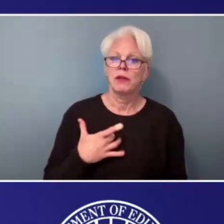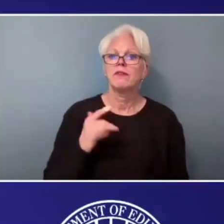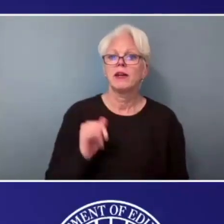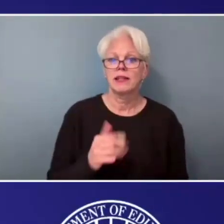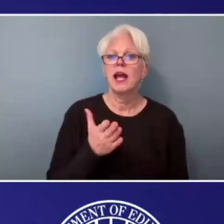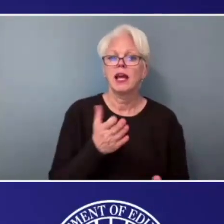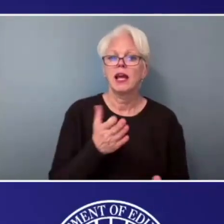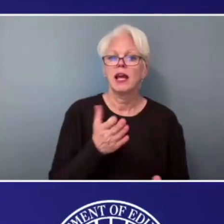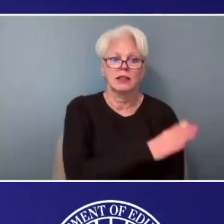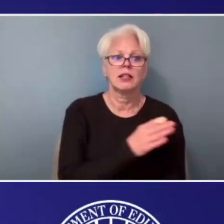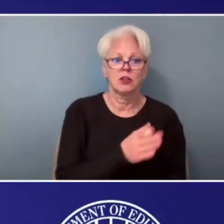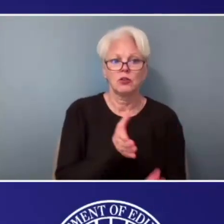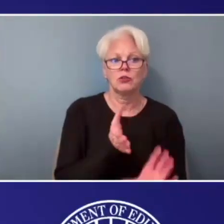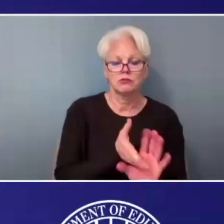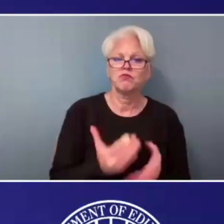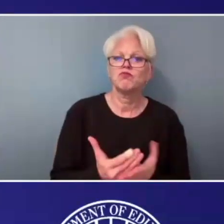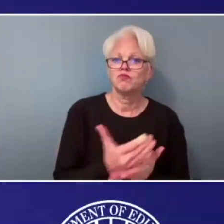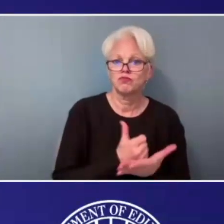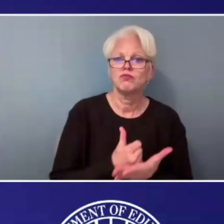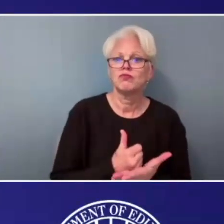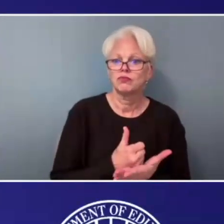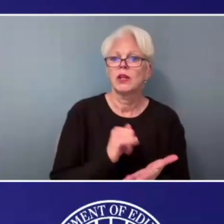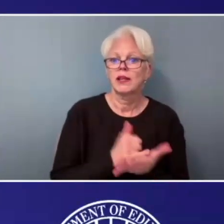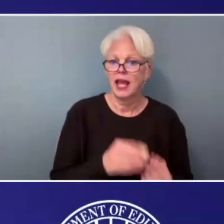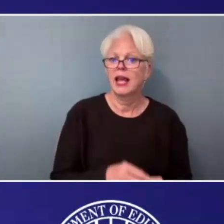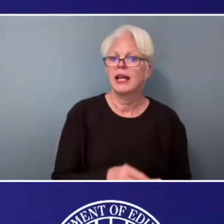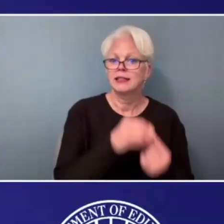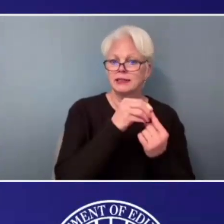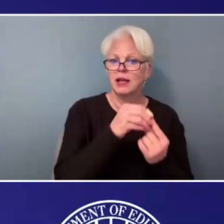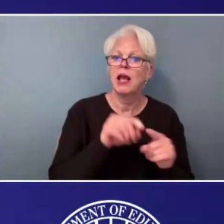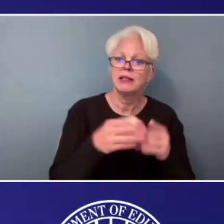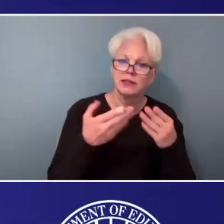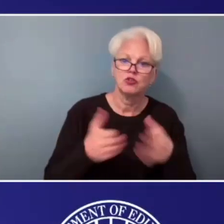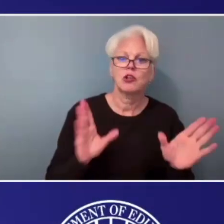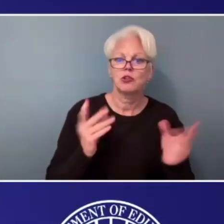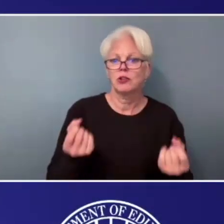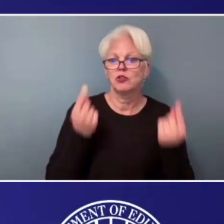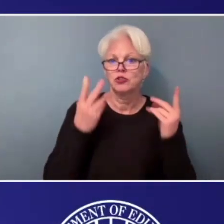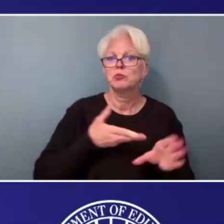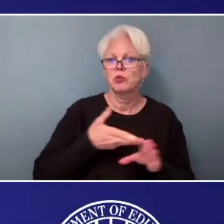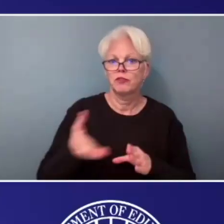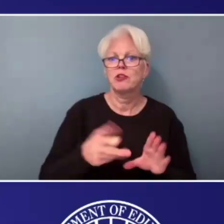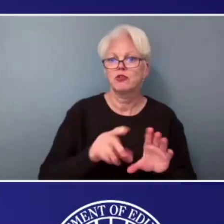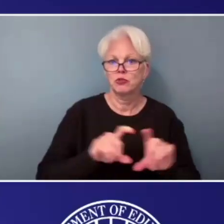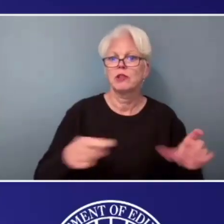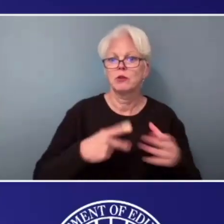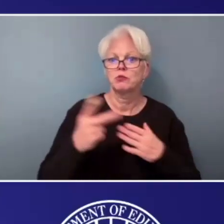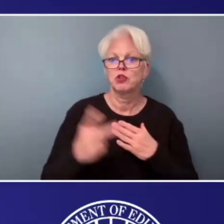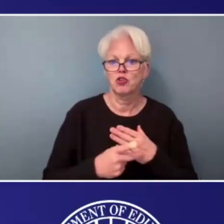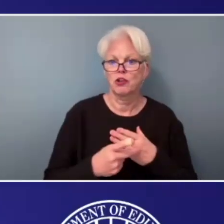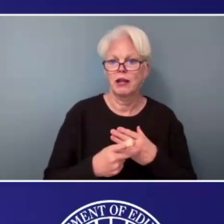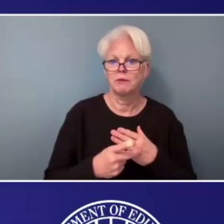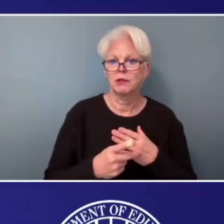merited that exception as a generally understood professional degree program at the time of enactment. I think I should